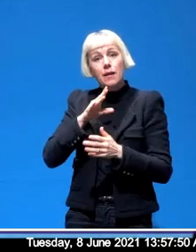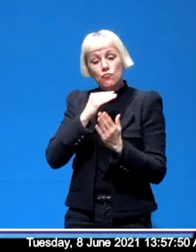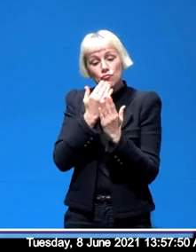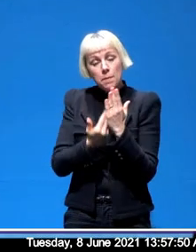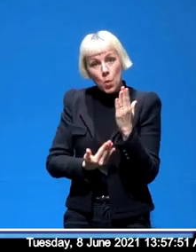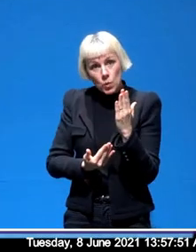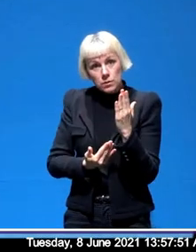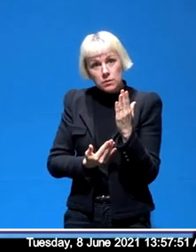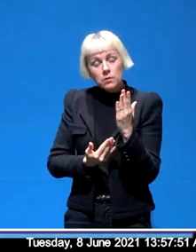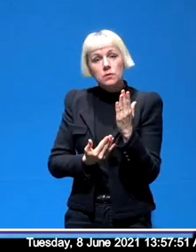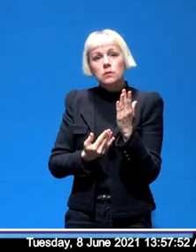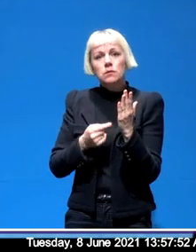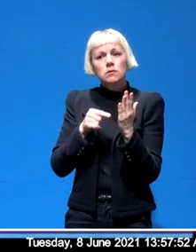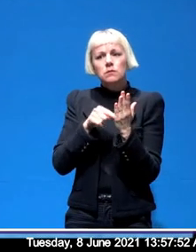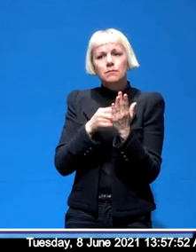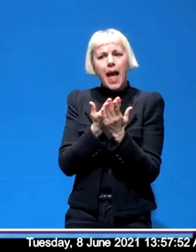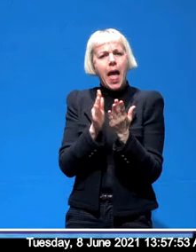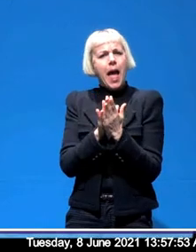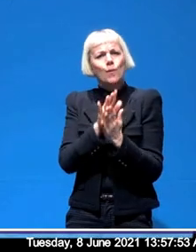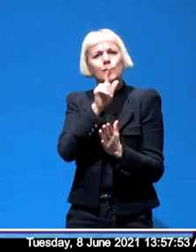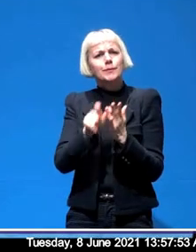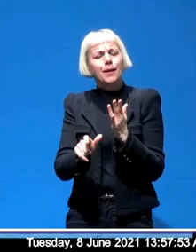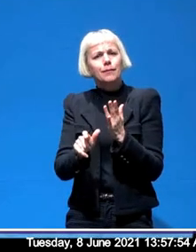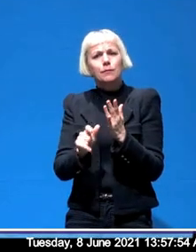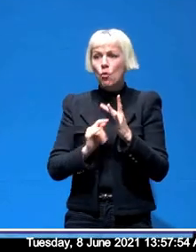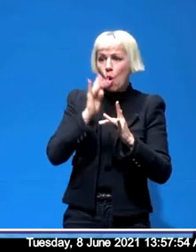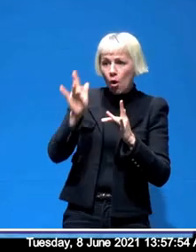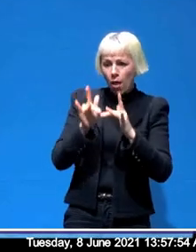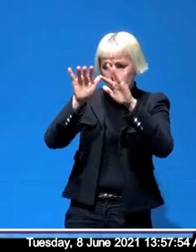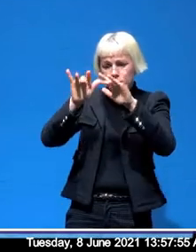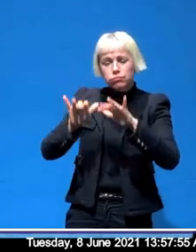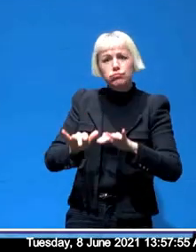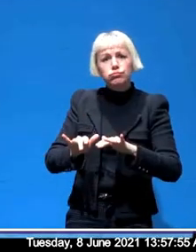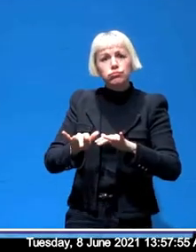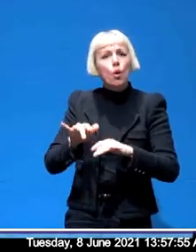how were they completed? Were they done via an online form or by telephone?